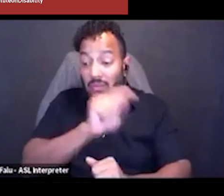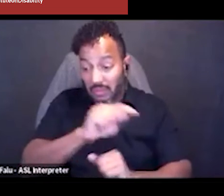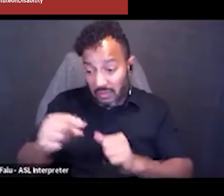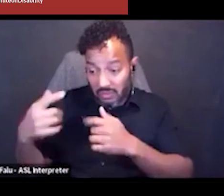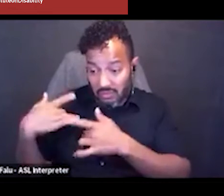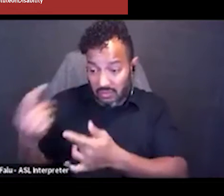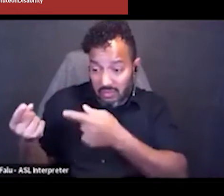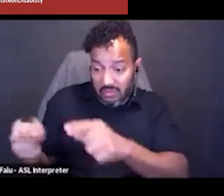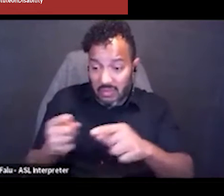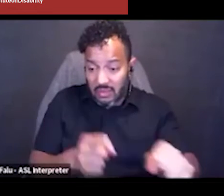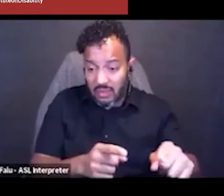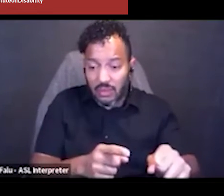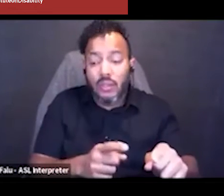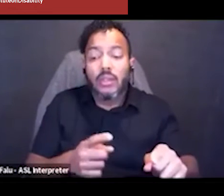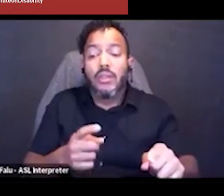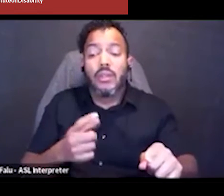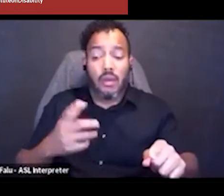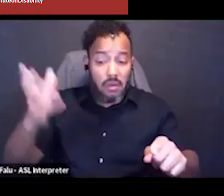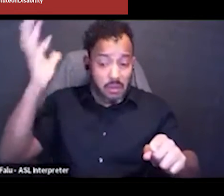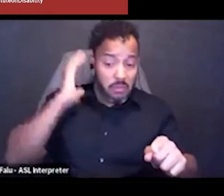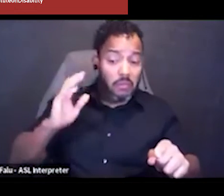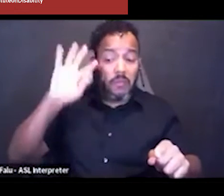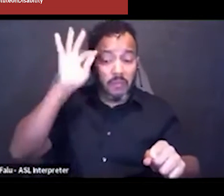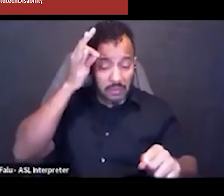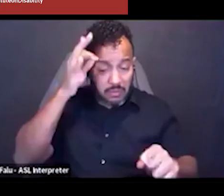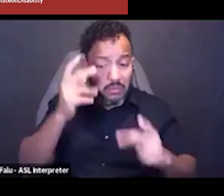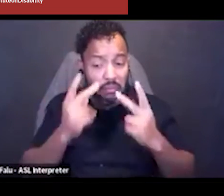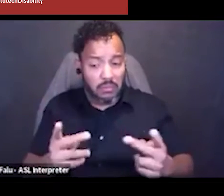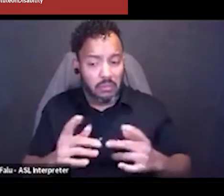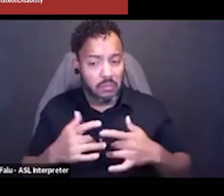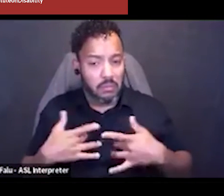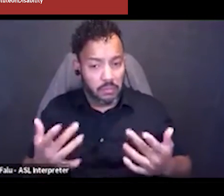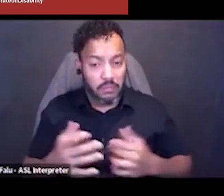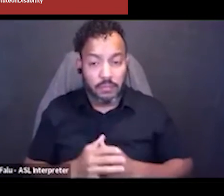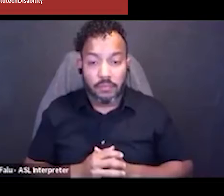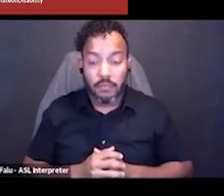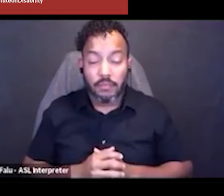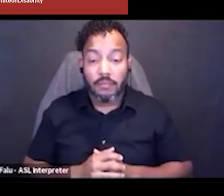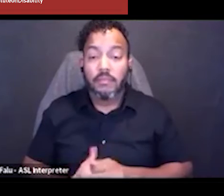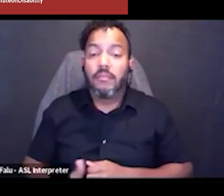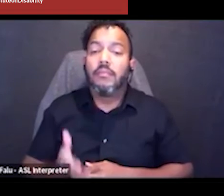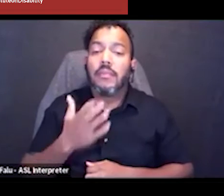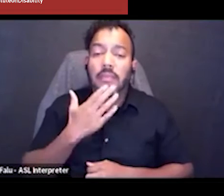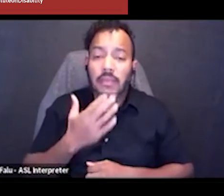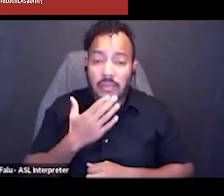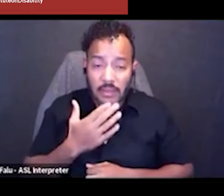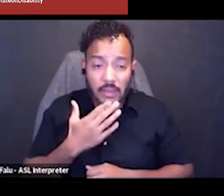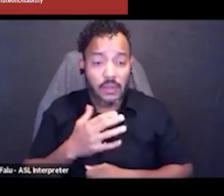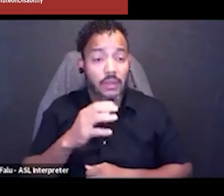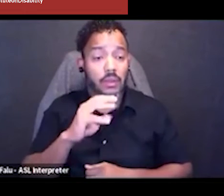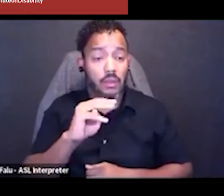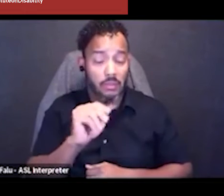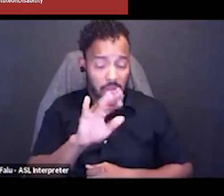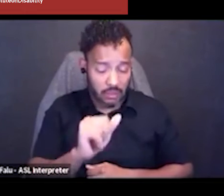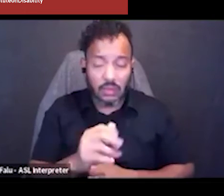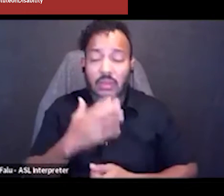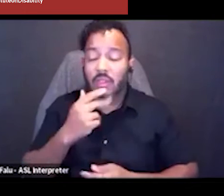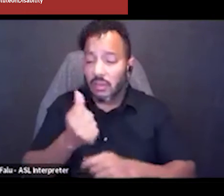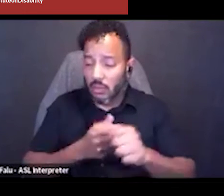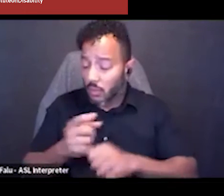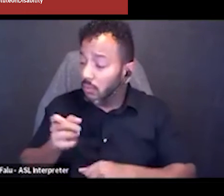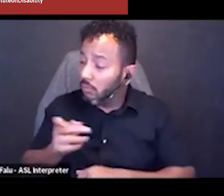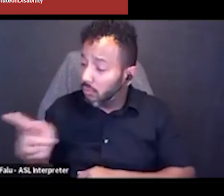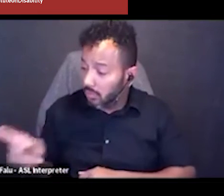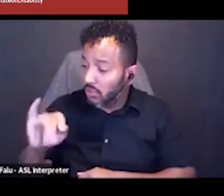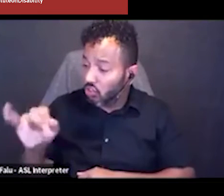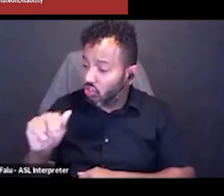We are all hoping that you and Lenny are getting to safety and we share in your appreciation